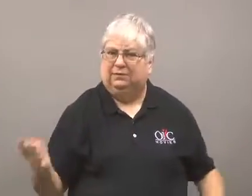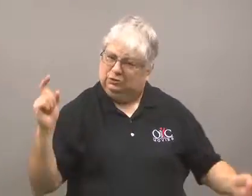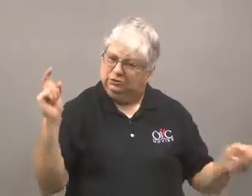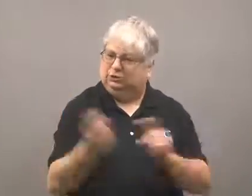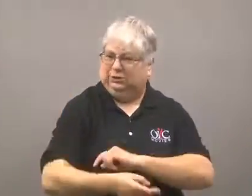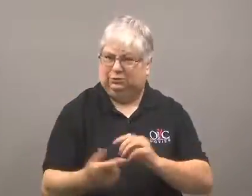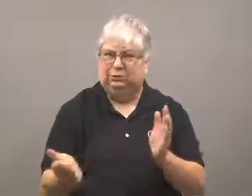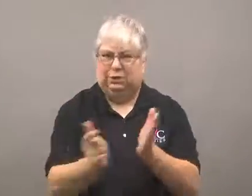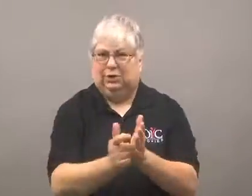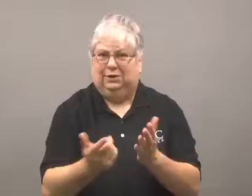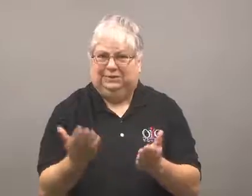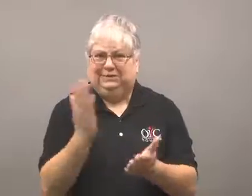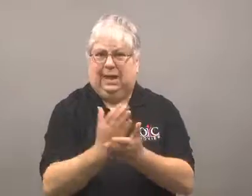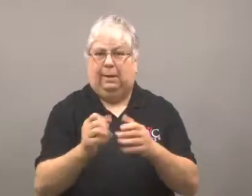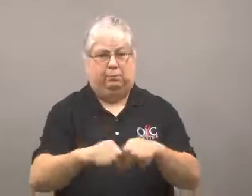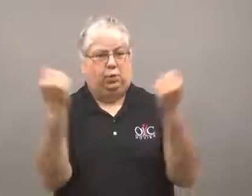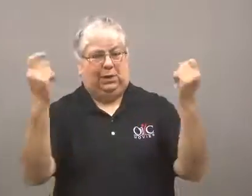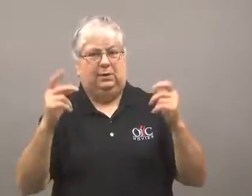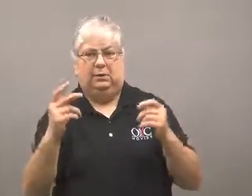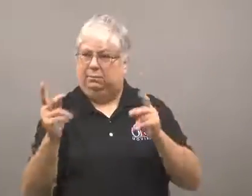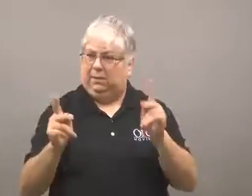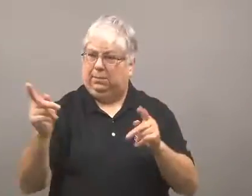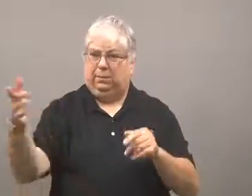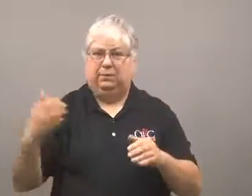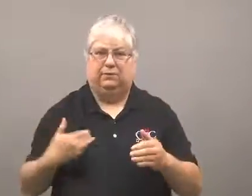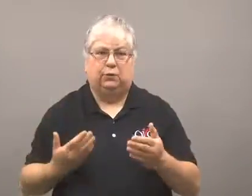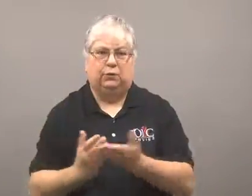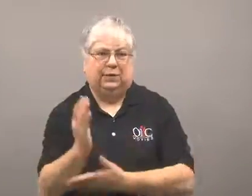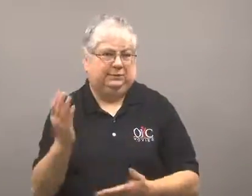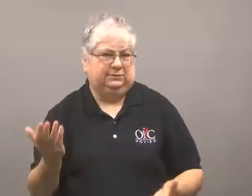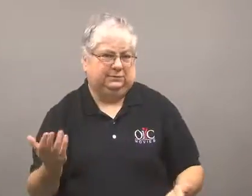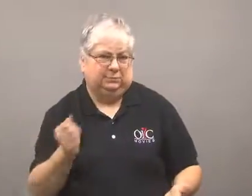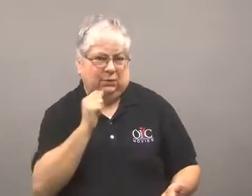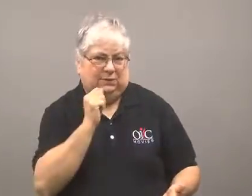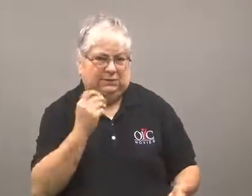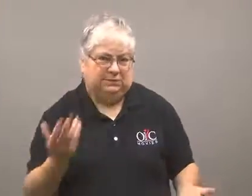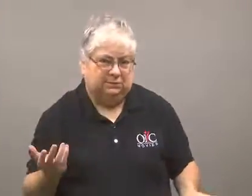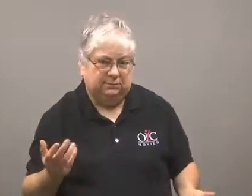The law needs to be changed and violations of of the right to privacy needs to stop.